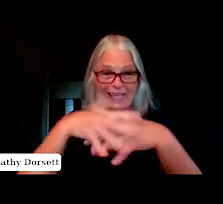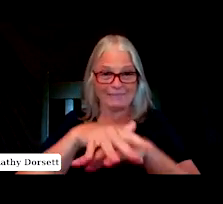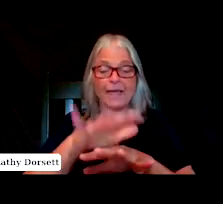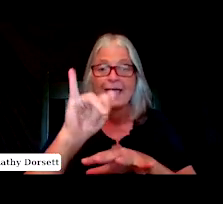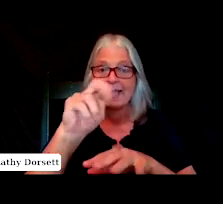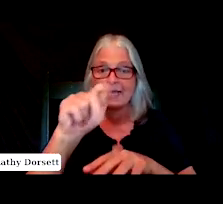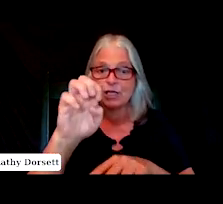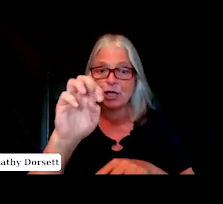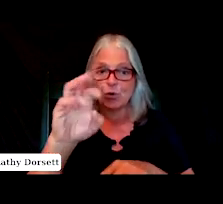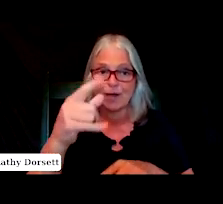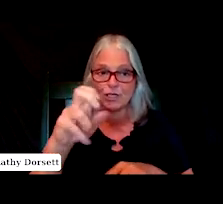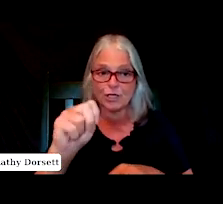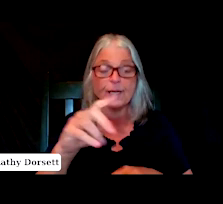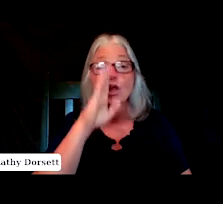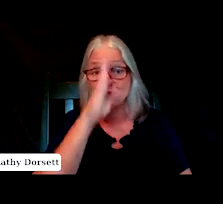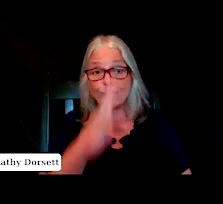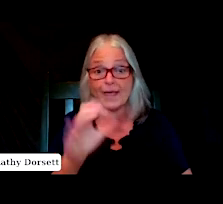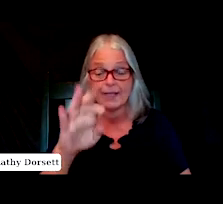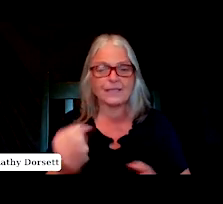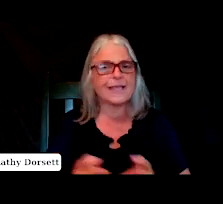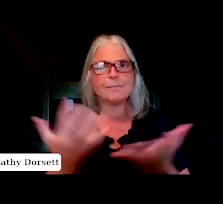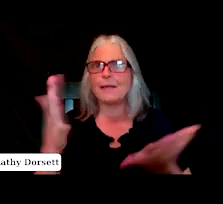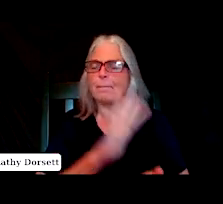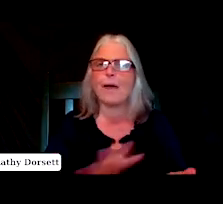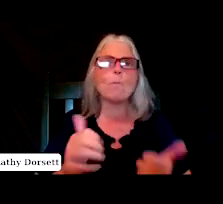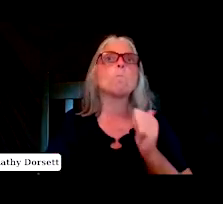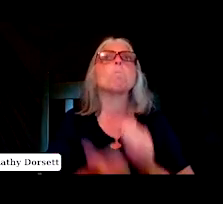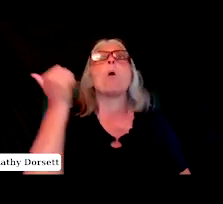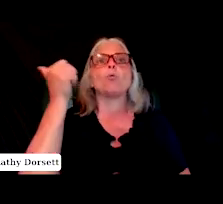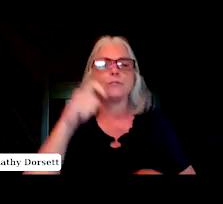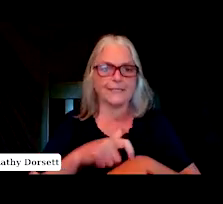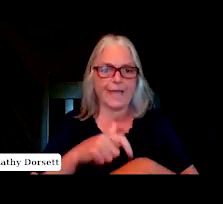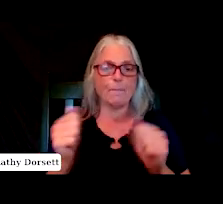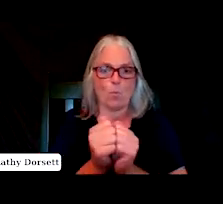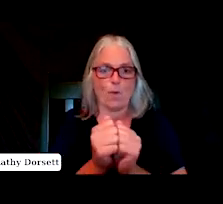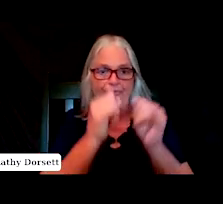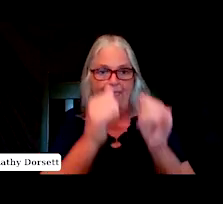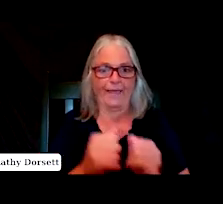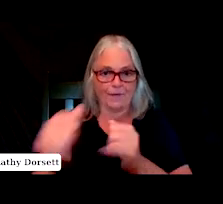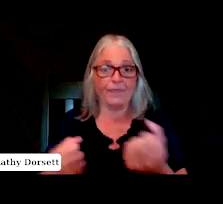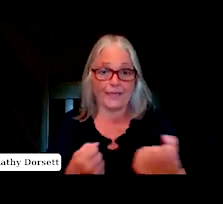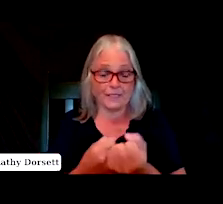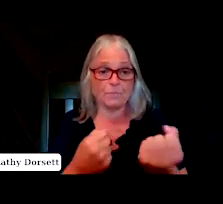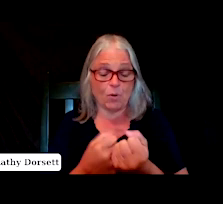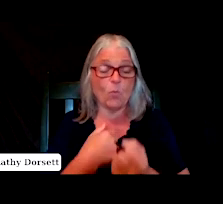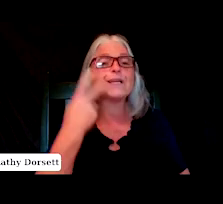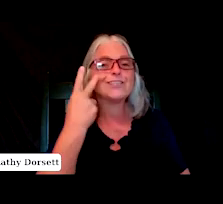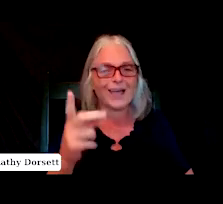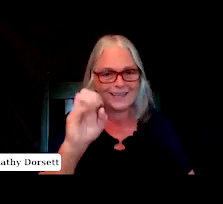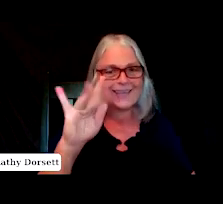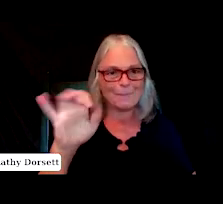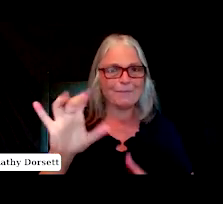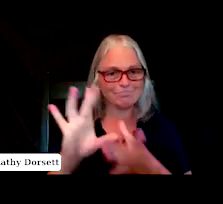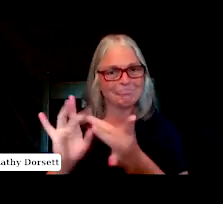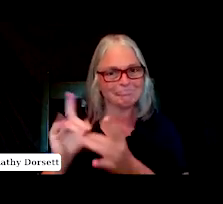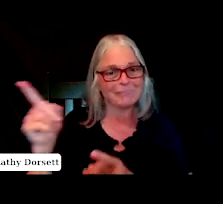Direct care. Workers and family caregivers spend by far the most time with the individuals they support. As we saw in Debbie's remarks on a day to day, basis.